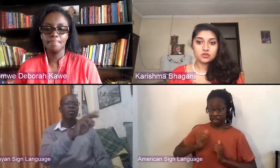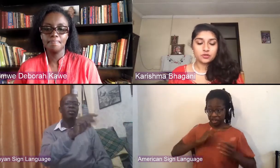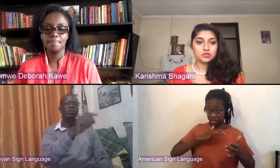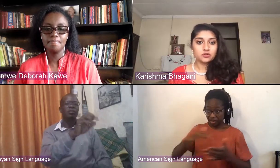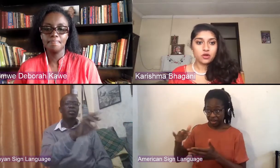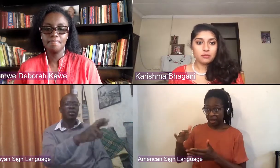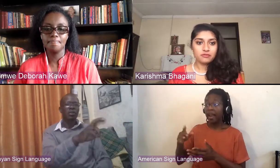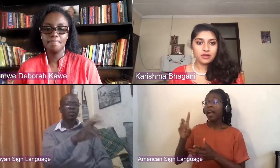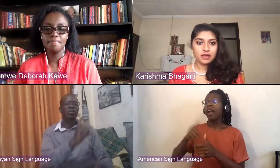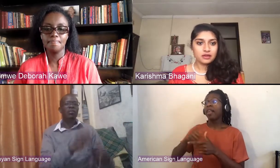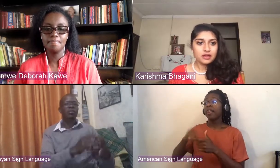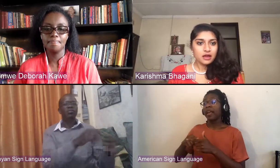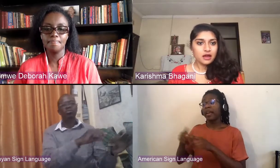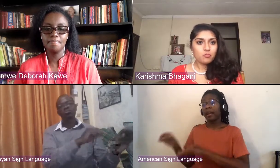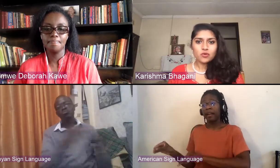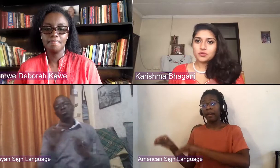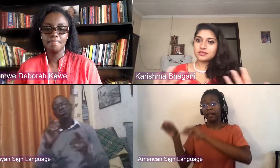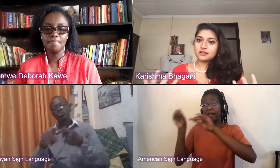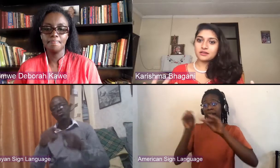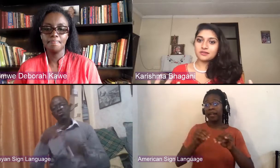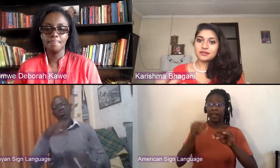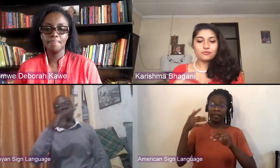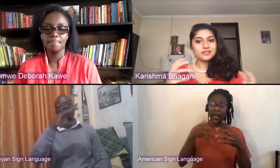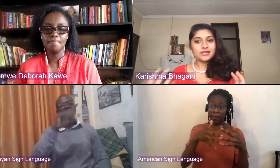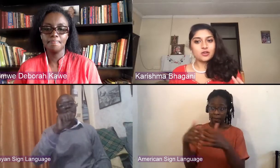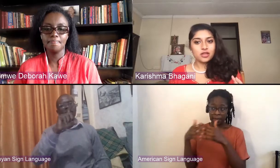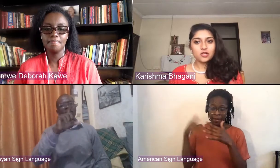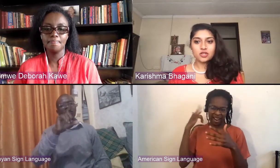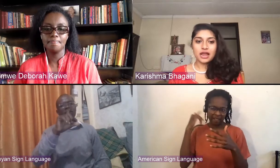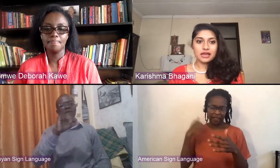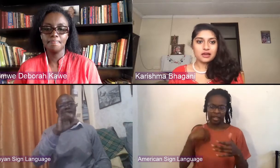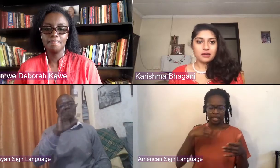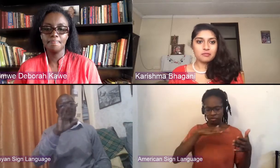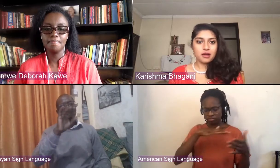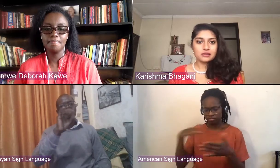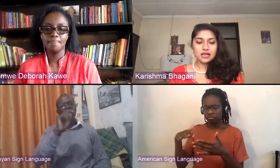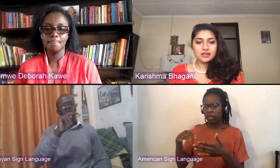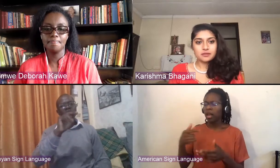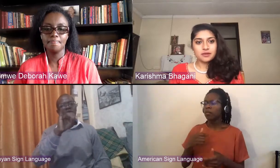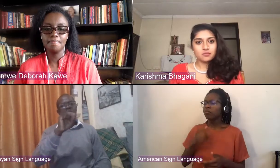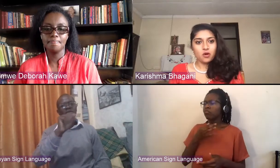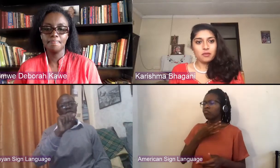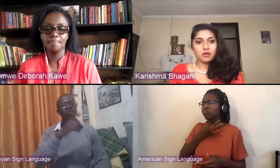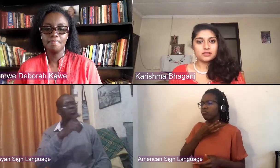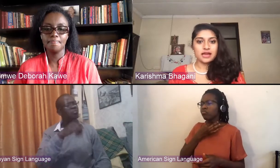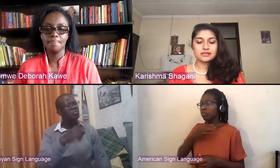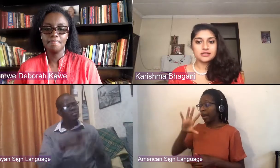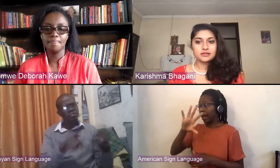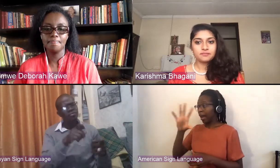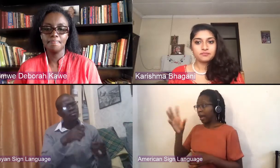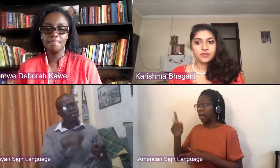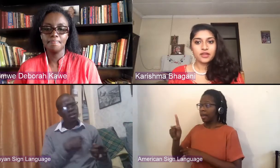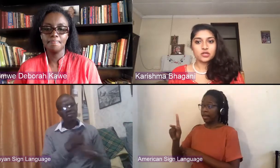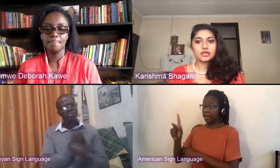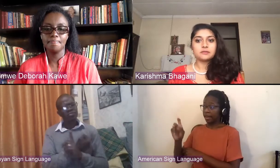to pursue your MFA. What was the difference in education like? Tell us a bit more about that journey.